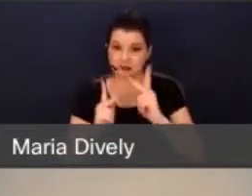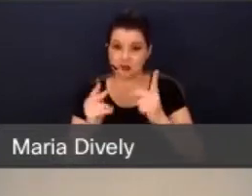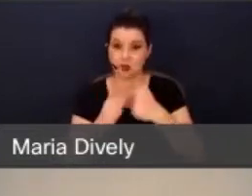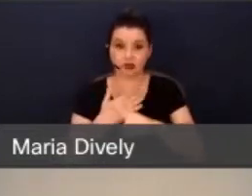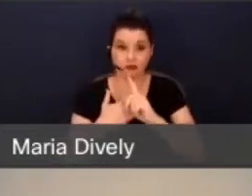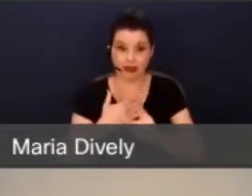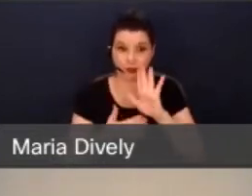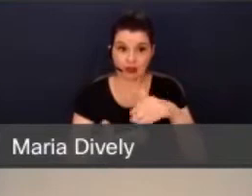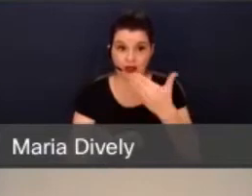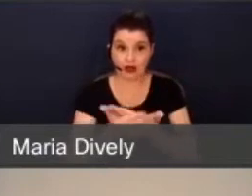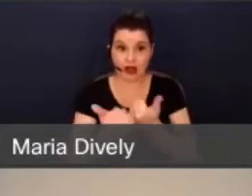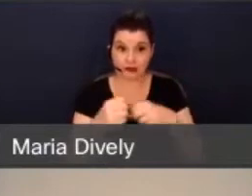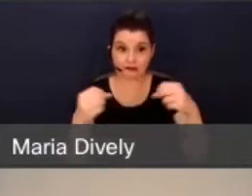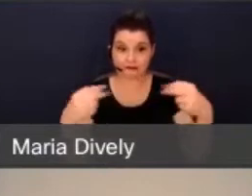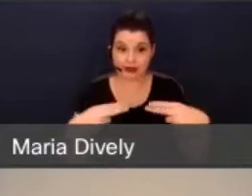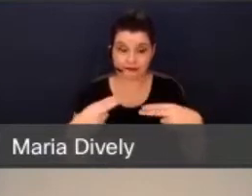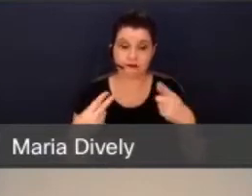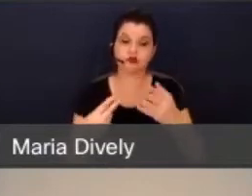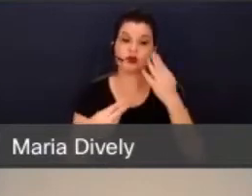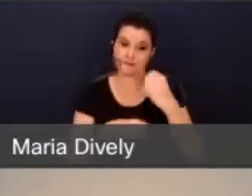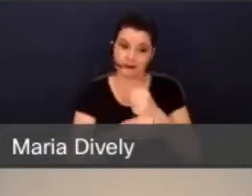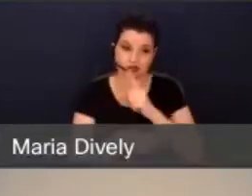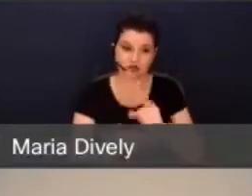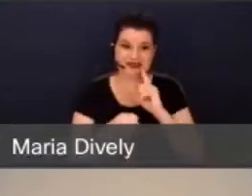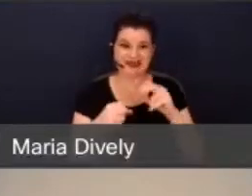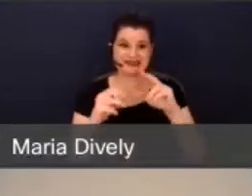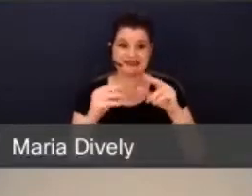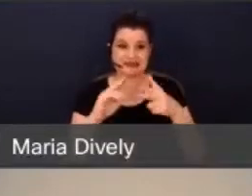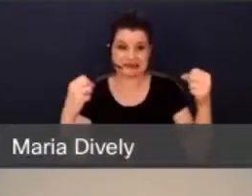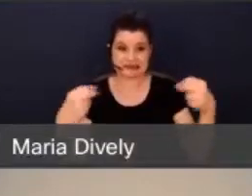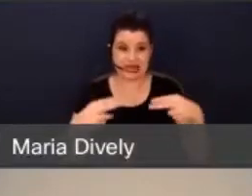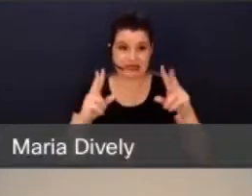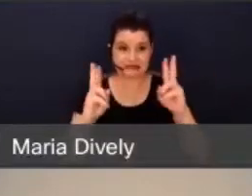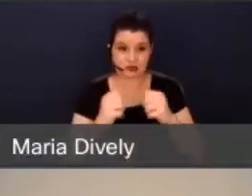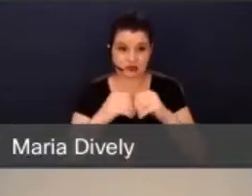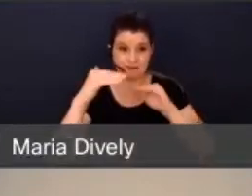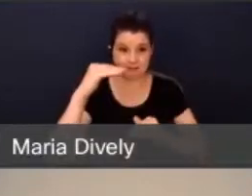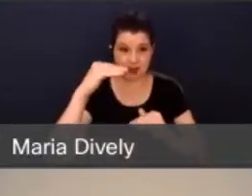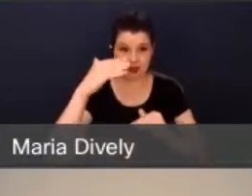at when they land on that slide. So you wanna make sure that the slide title is at the bottom, and from there,